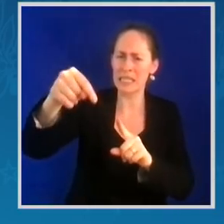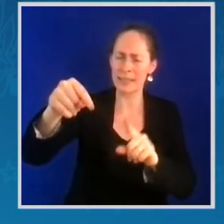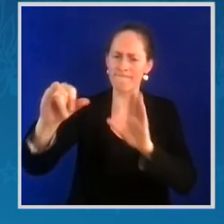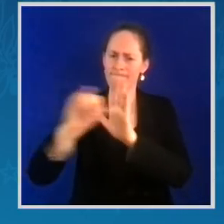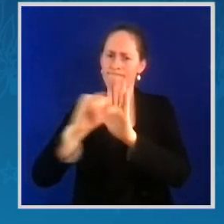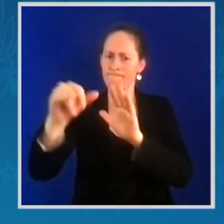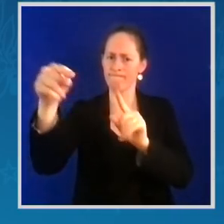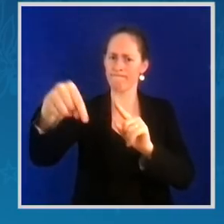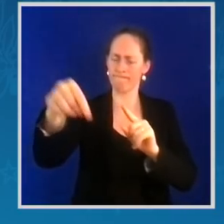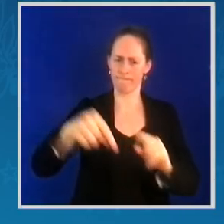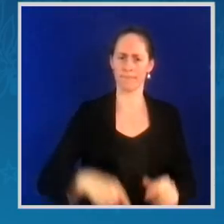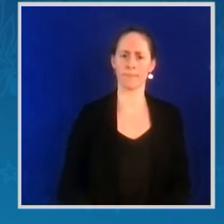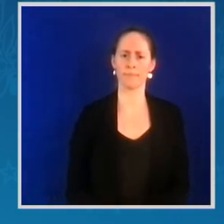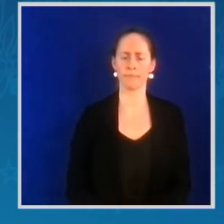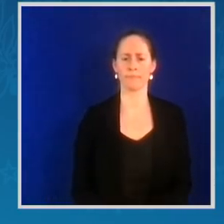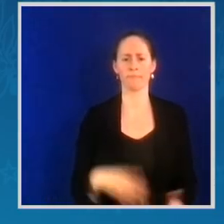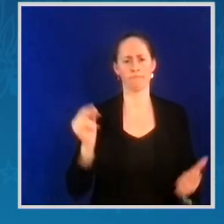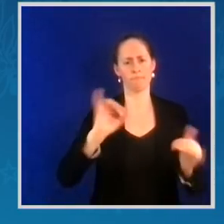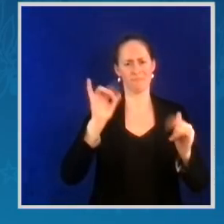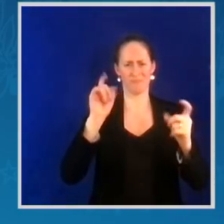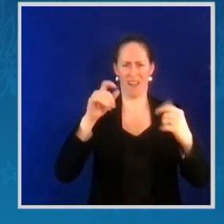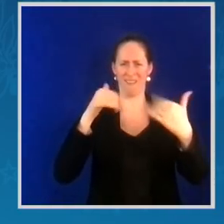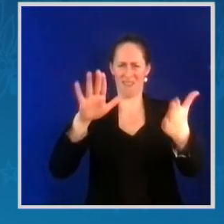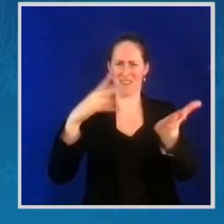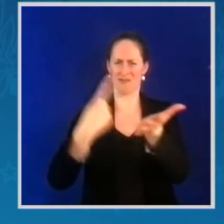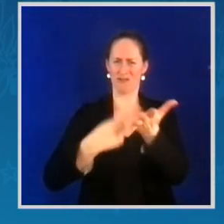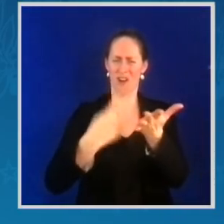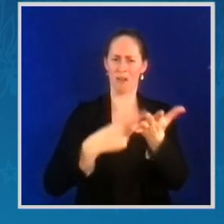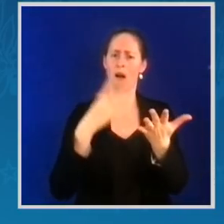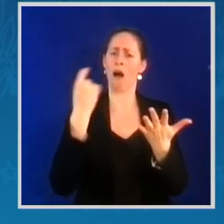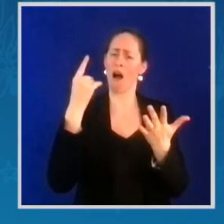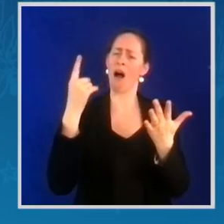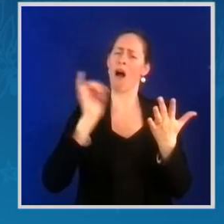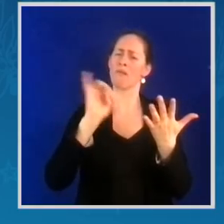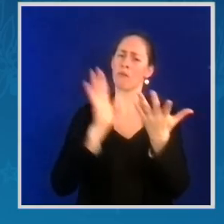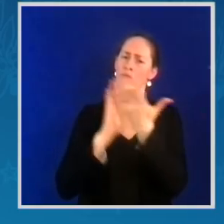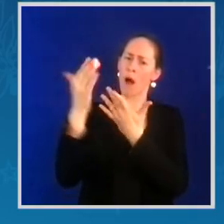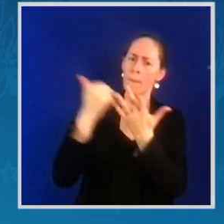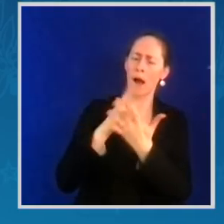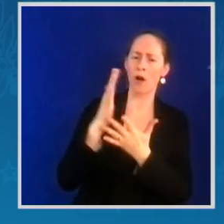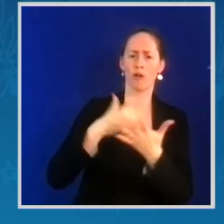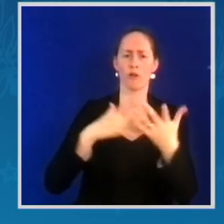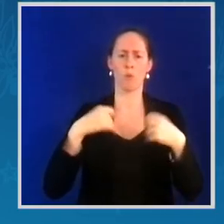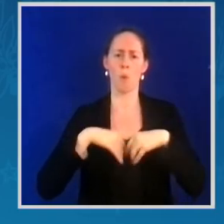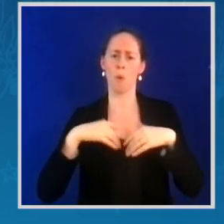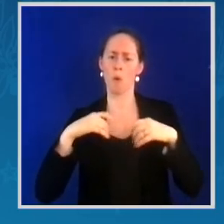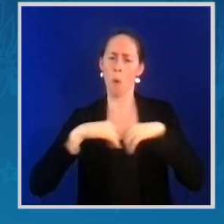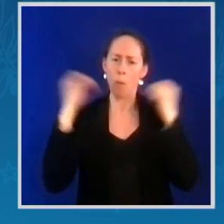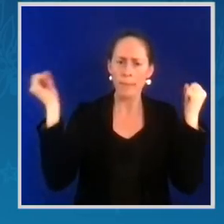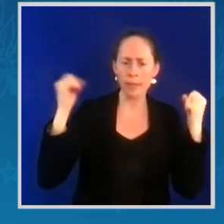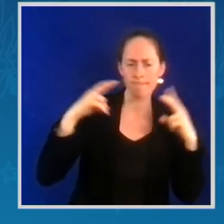We will and the President has announced this in terms of executive orders. We're going to encourage folks to register to vote